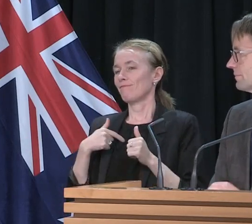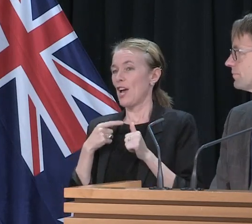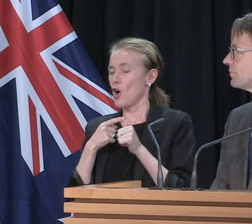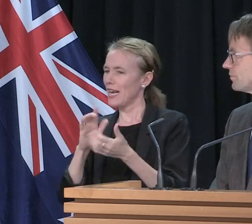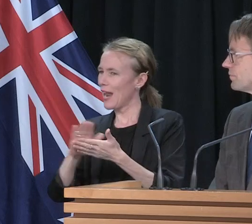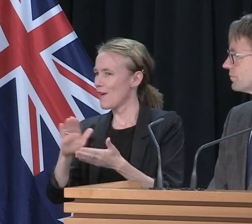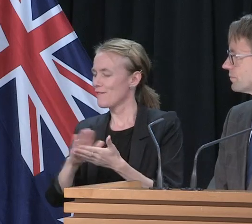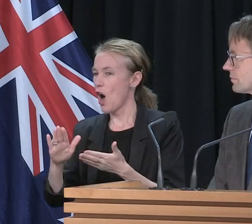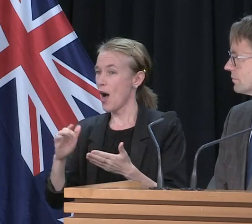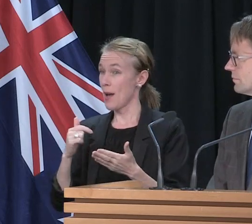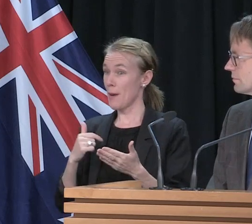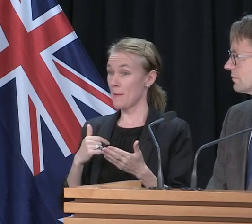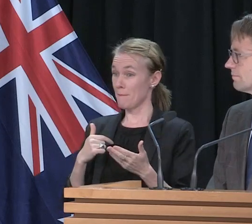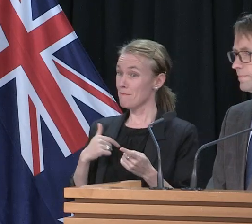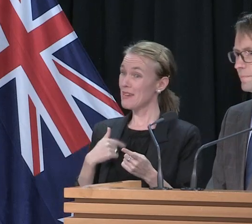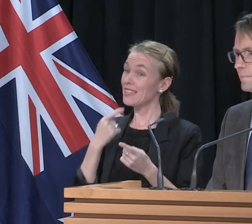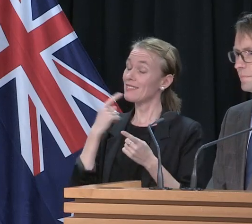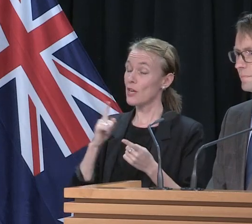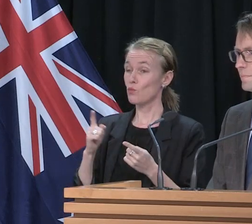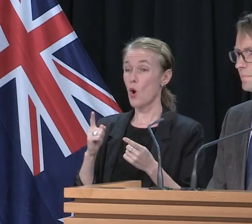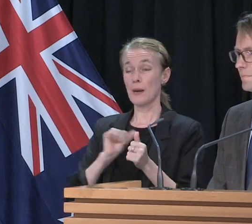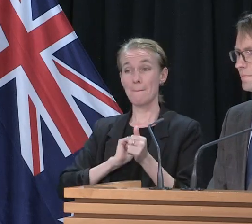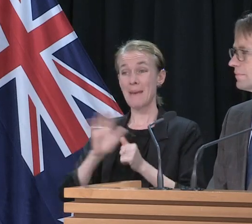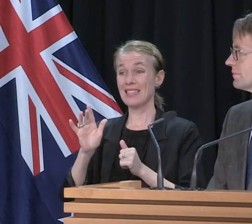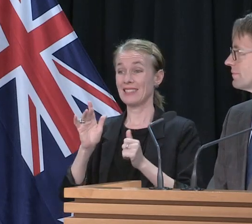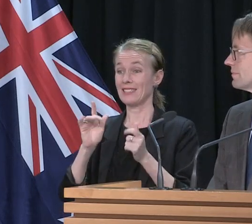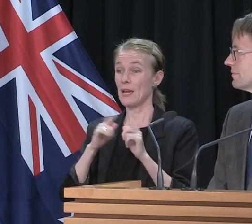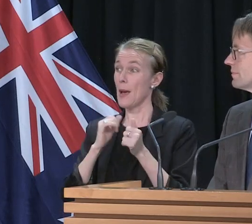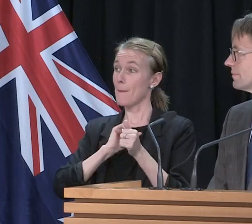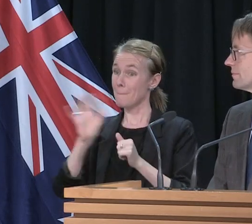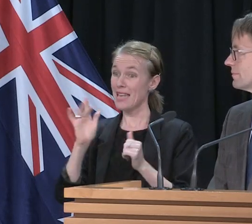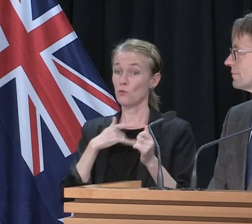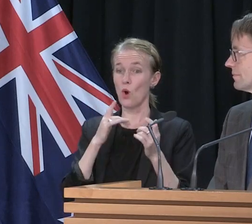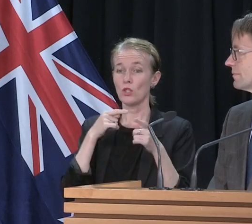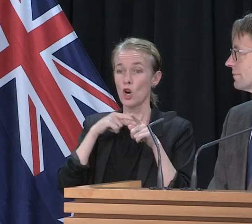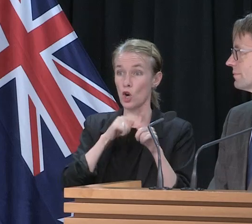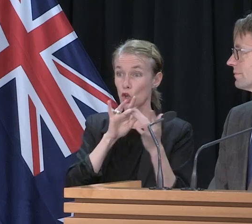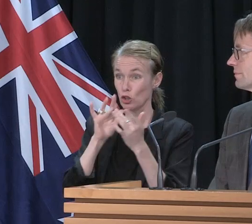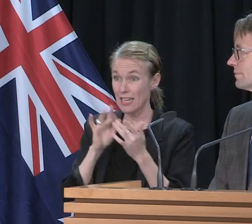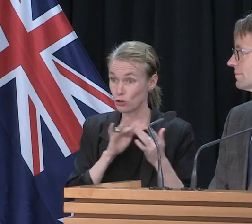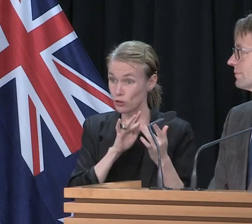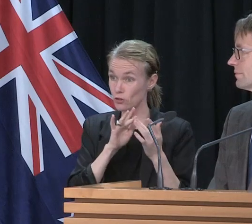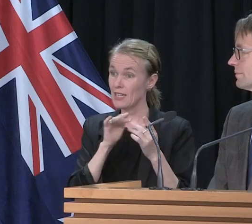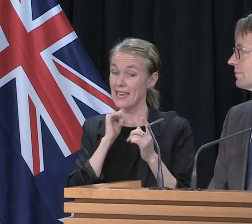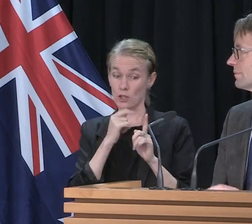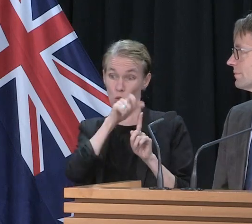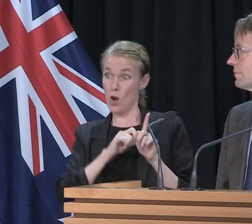I don't think we have said we haven't met it. In order to have gold standard we would want to have for